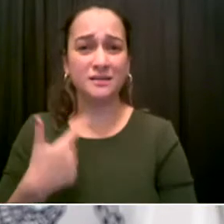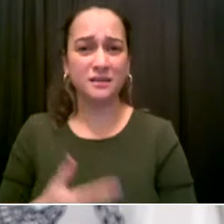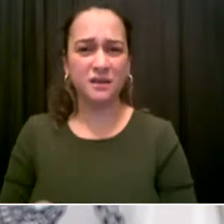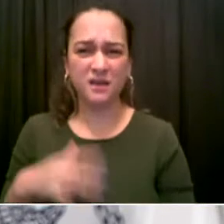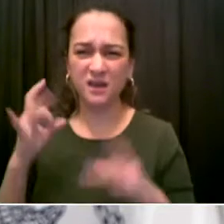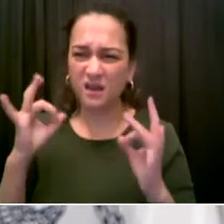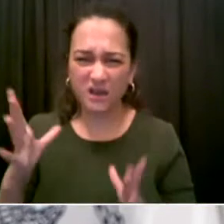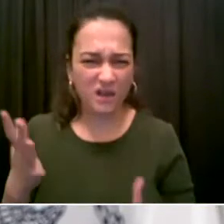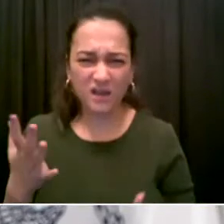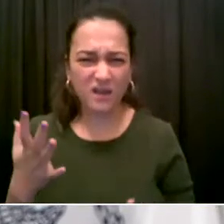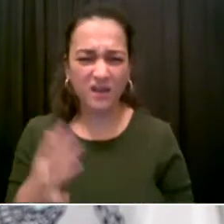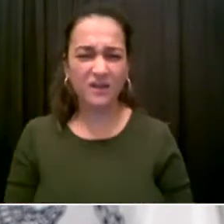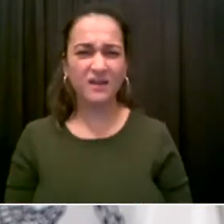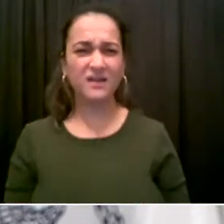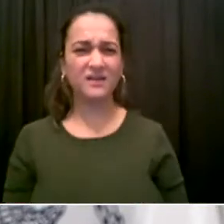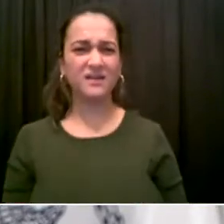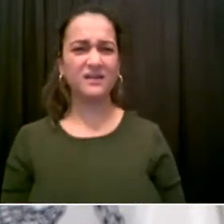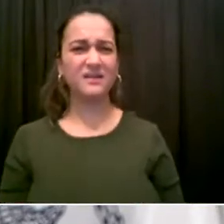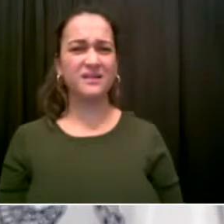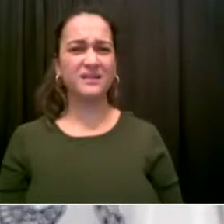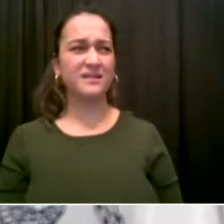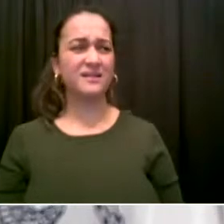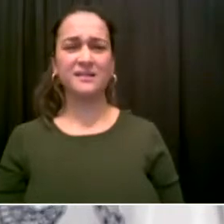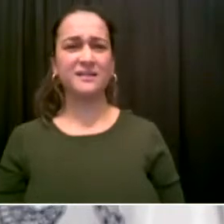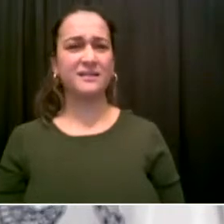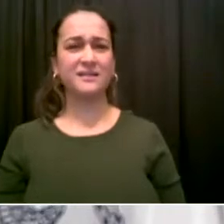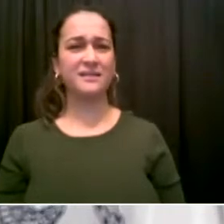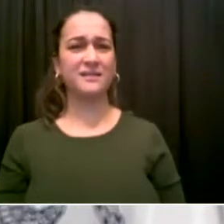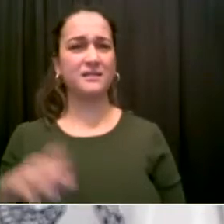CITY AND STATE LAWMAKERS SAYING THAT THEY SHOULD